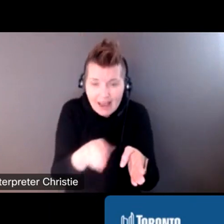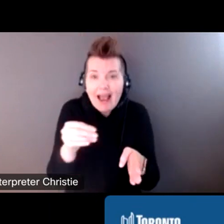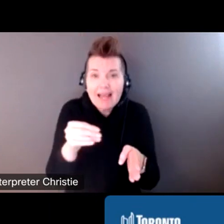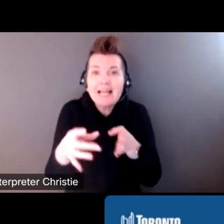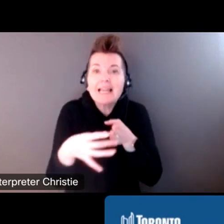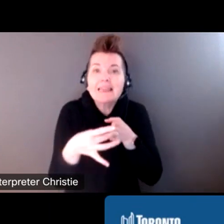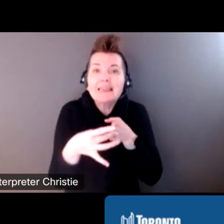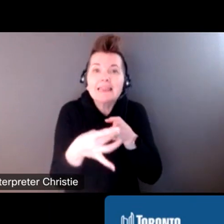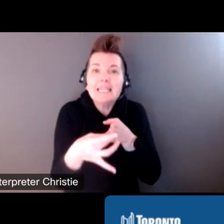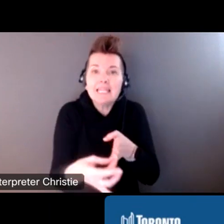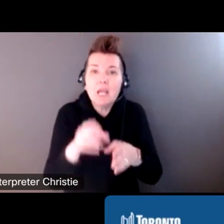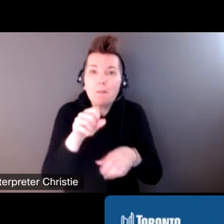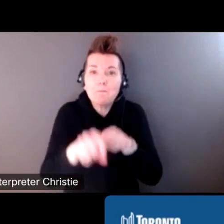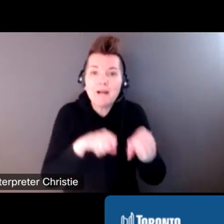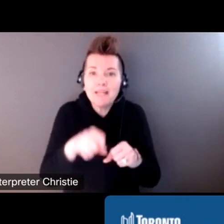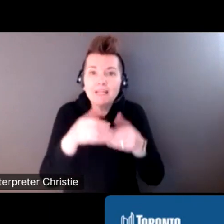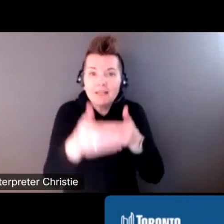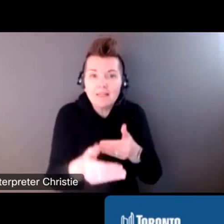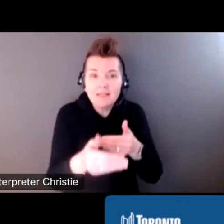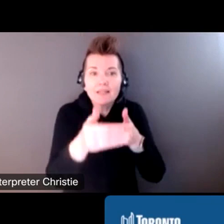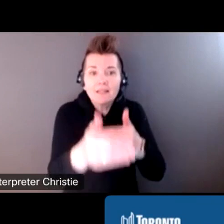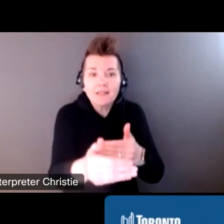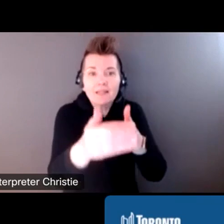in other words the green light for bikes come up first.